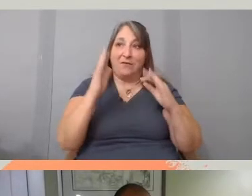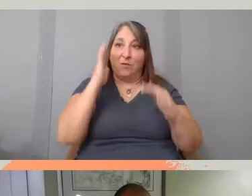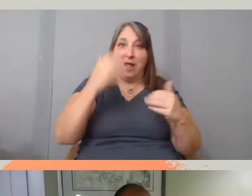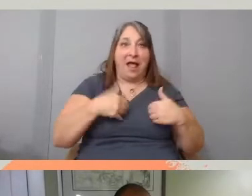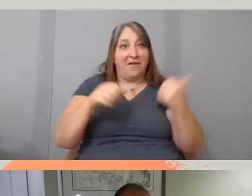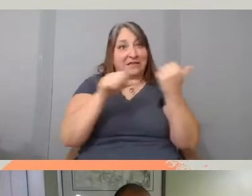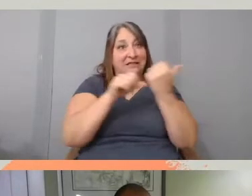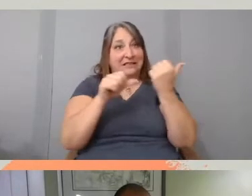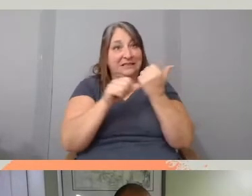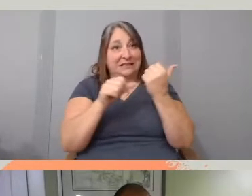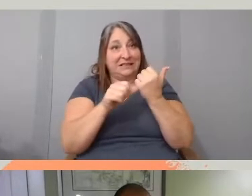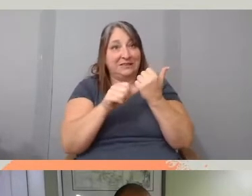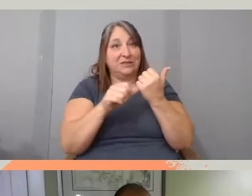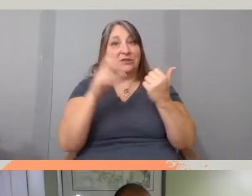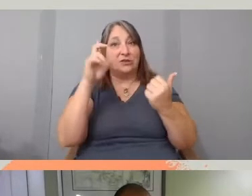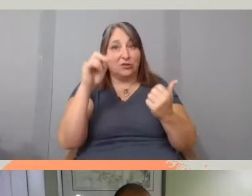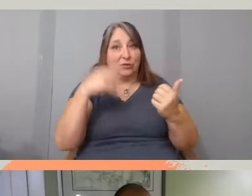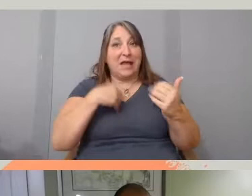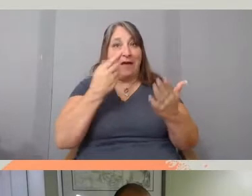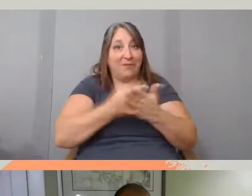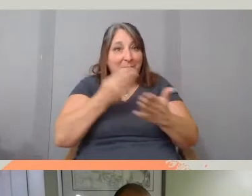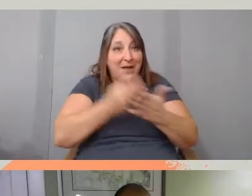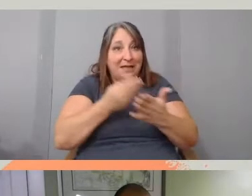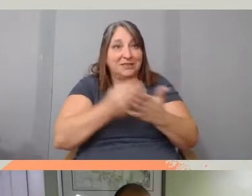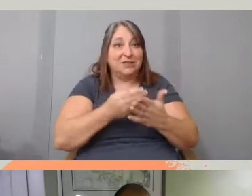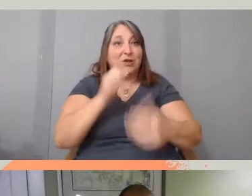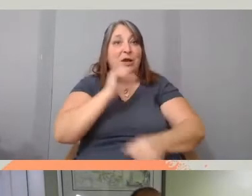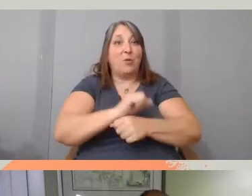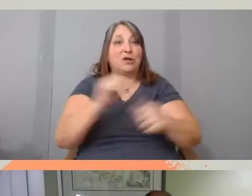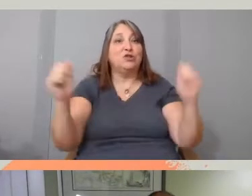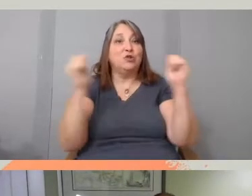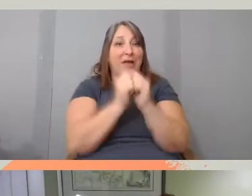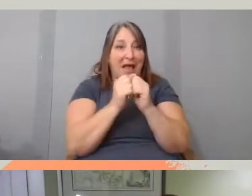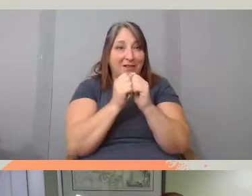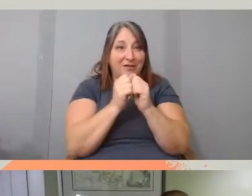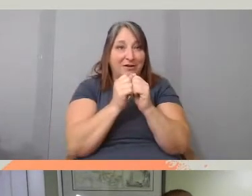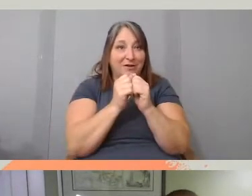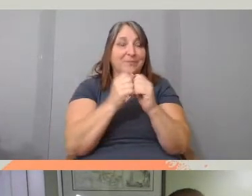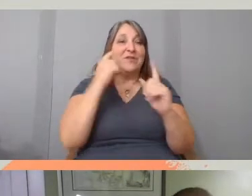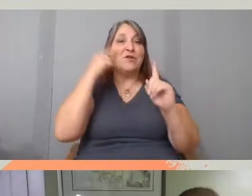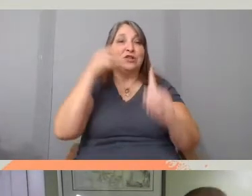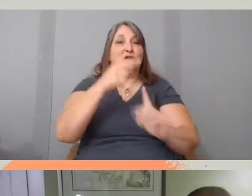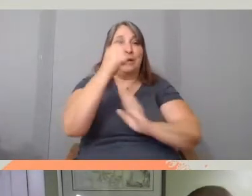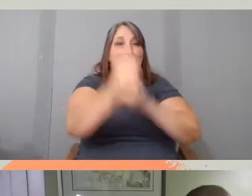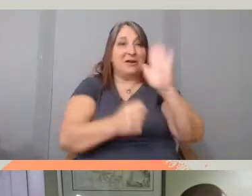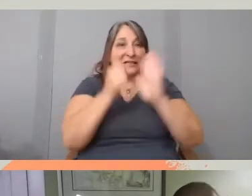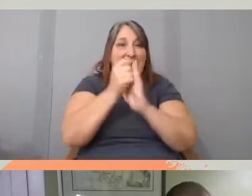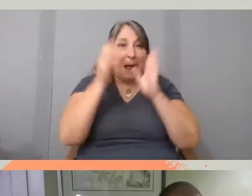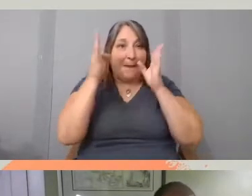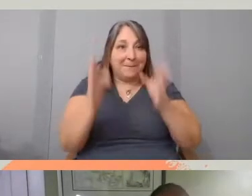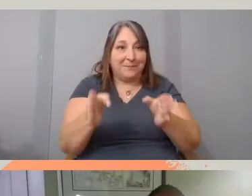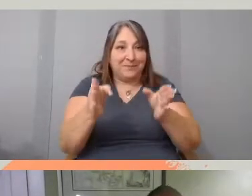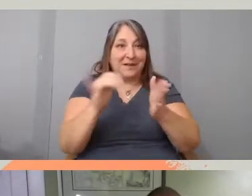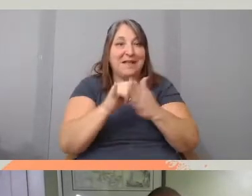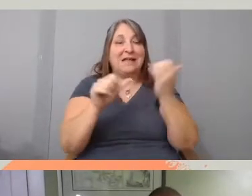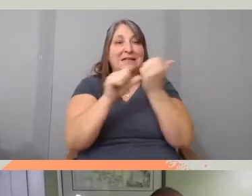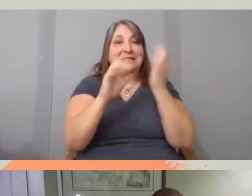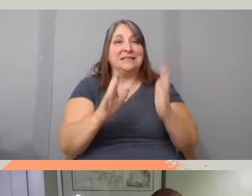if we're gonna have an assistant, do we have the budget so that we can work together for a certain period of time, so the assistant can learn from you